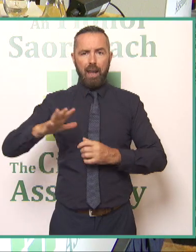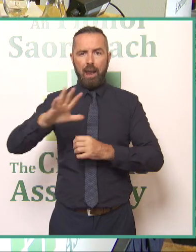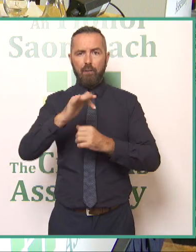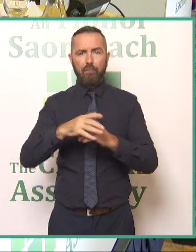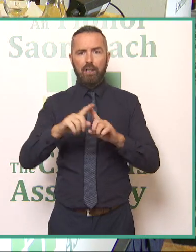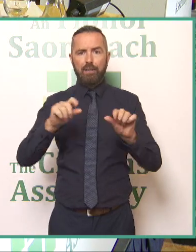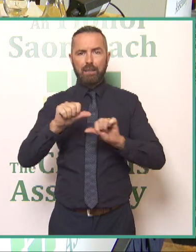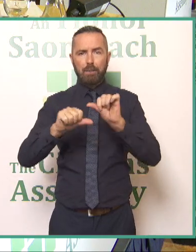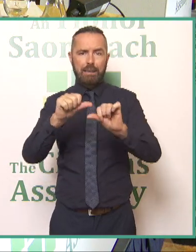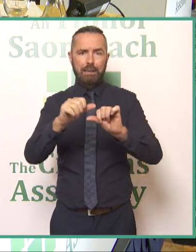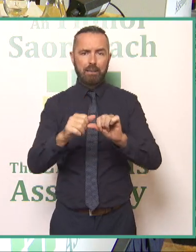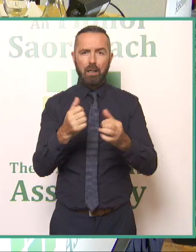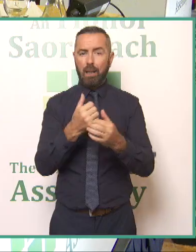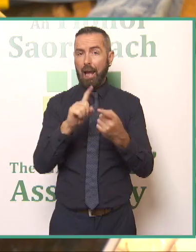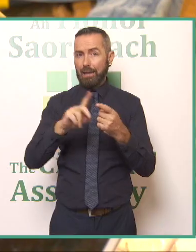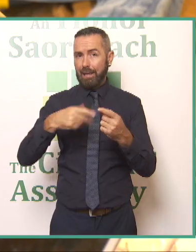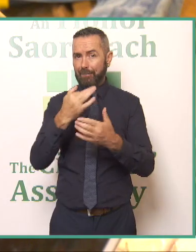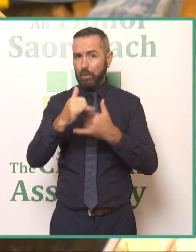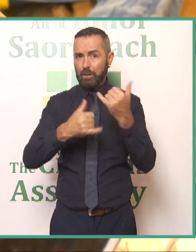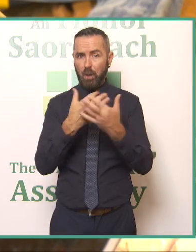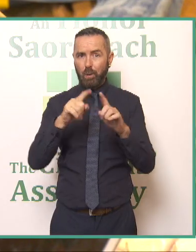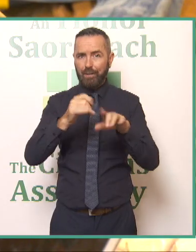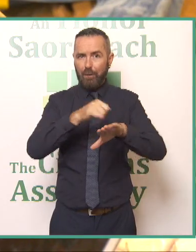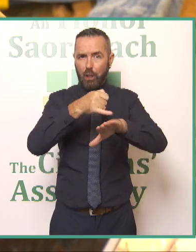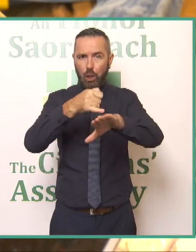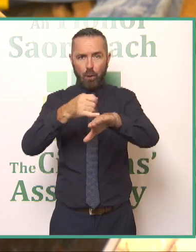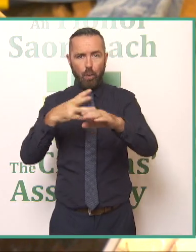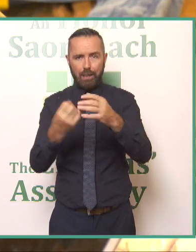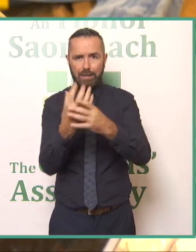should be plenty of color there in the next few years once the different species get established